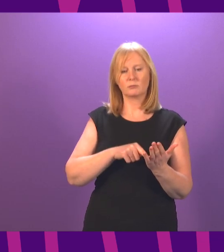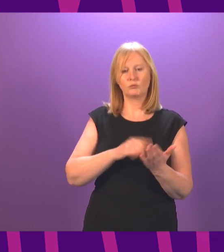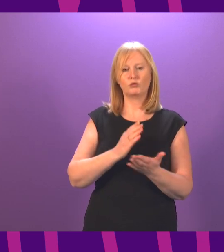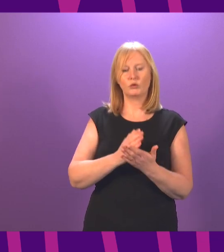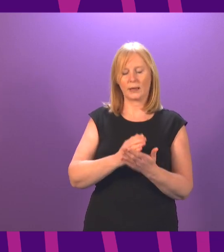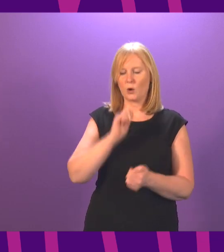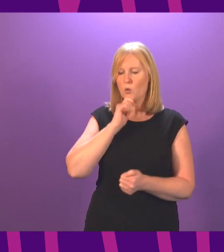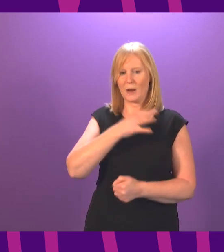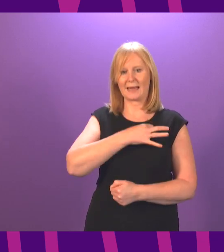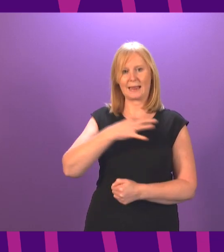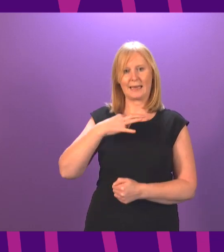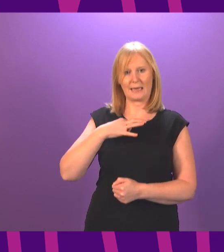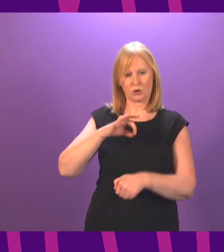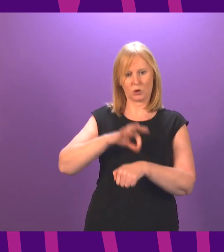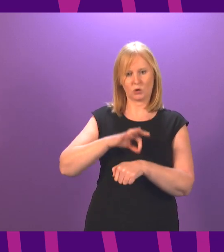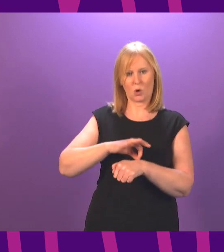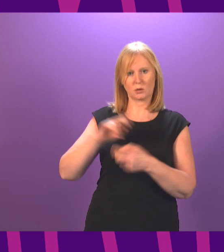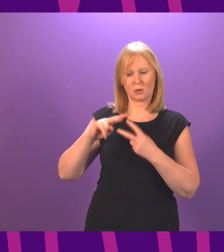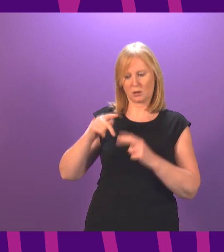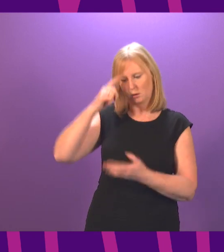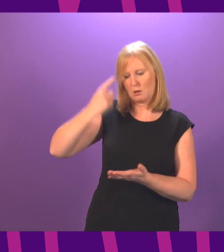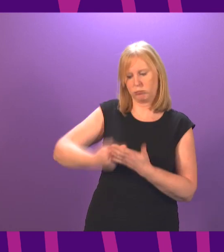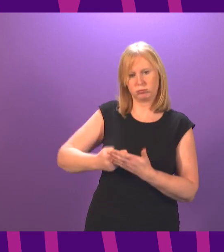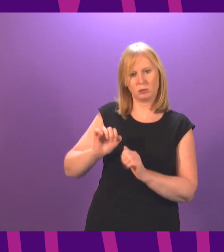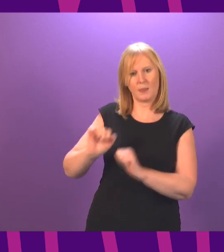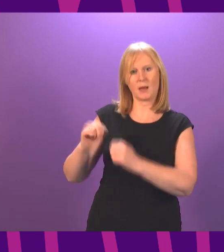the decisions of clinicians, if the latter think that an older person should be in hospital.